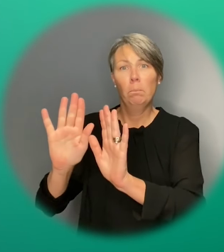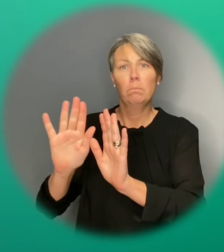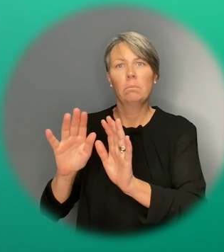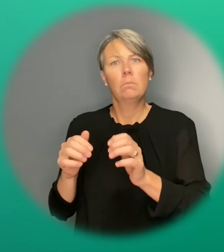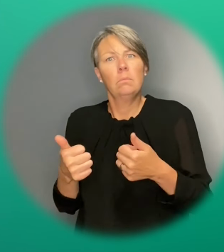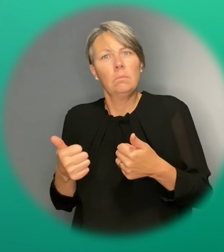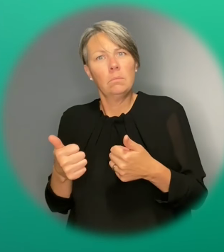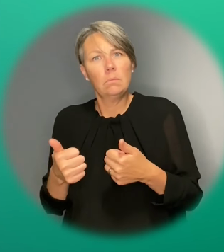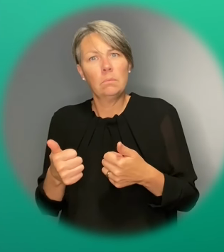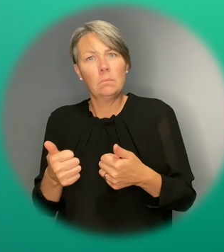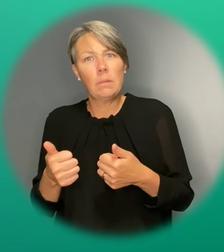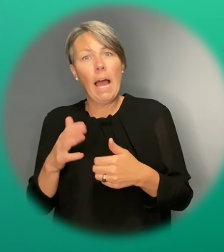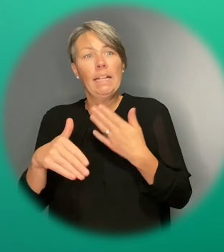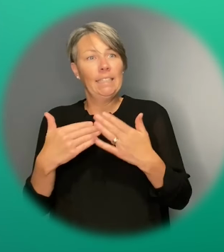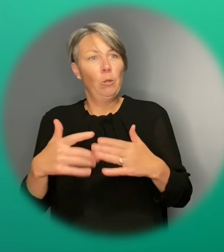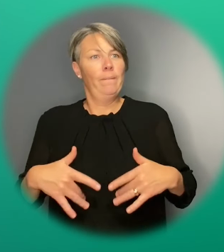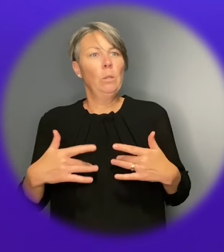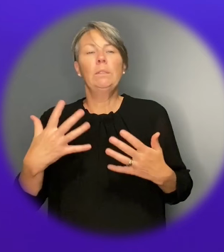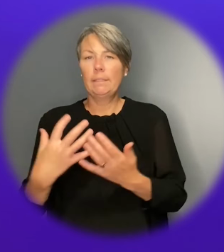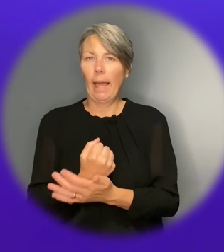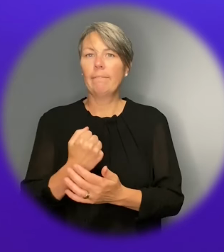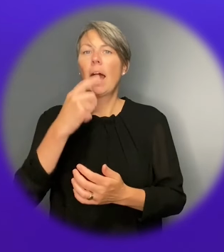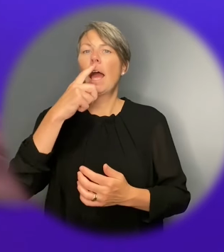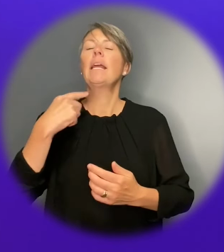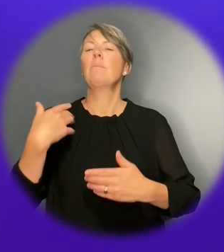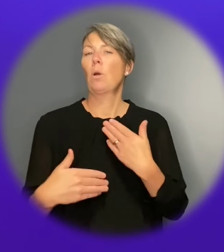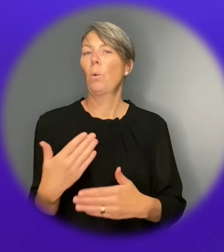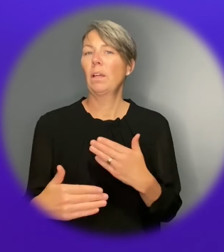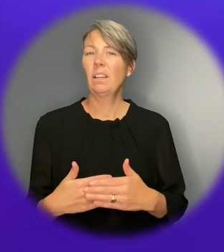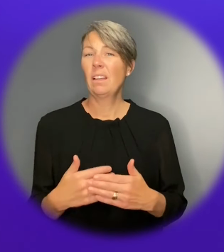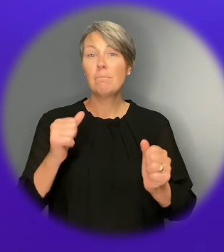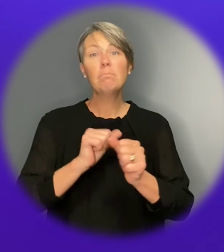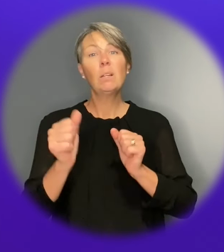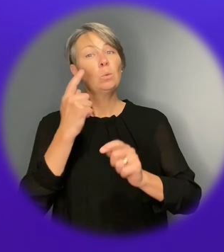okay for you to do so go go for it. Talk to each other. Have however long-winded